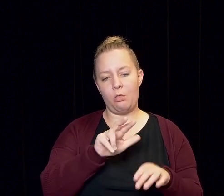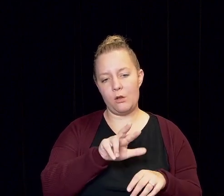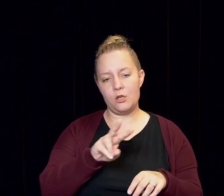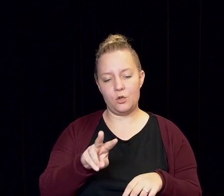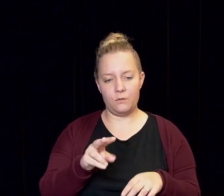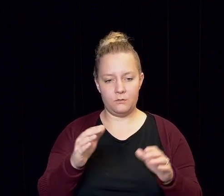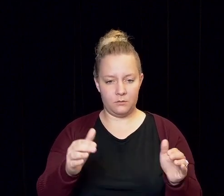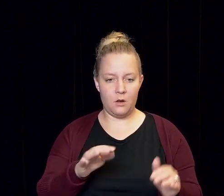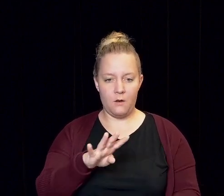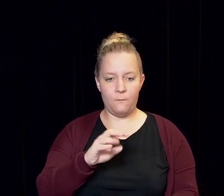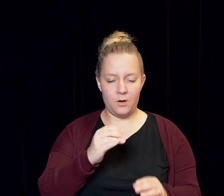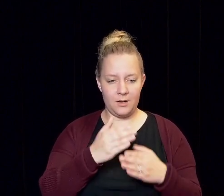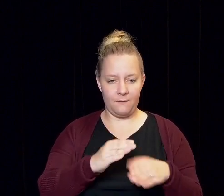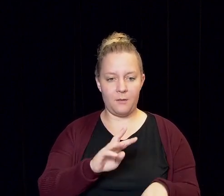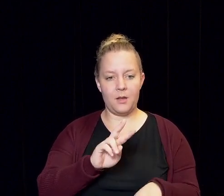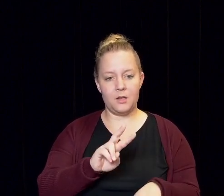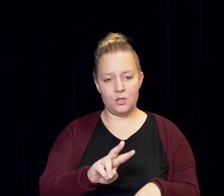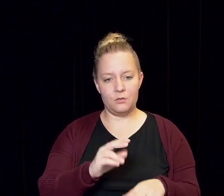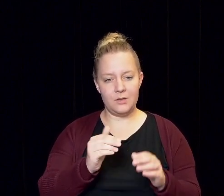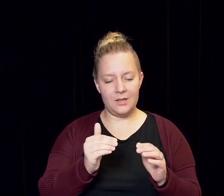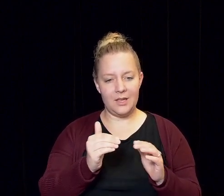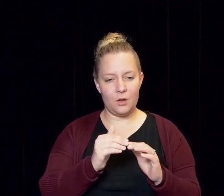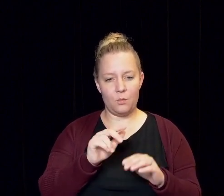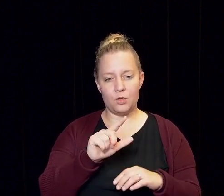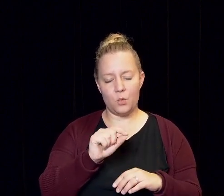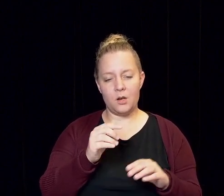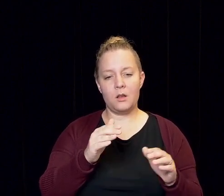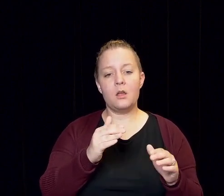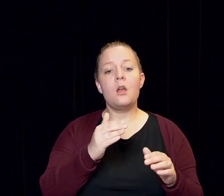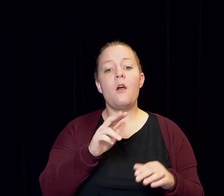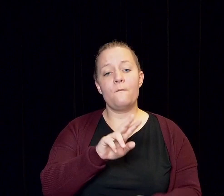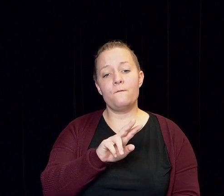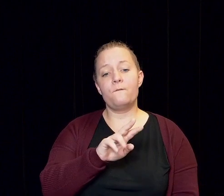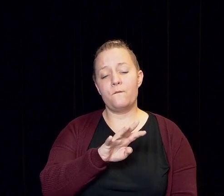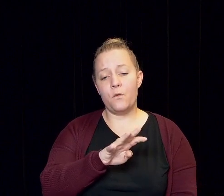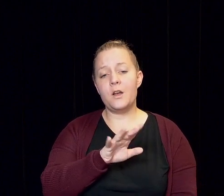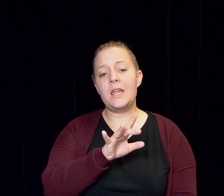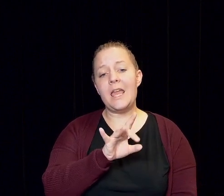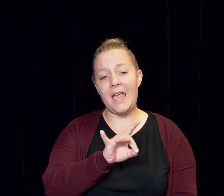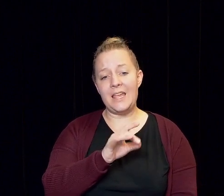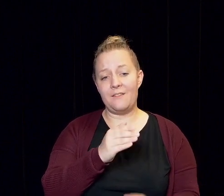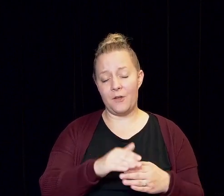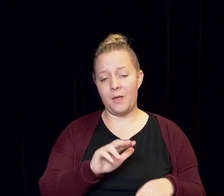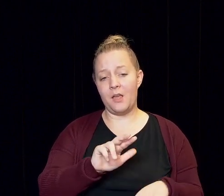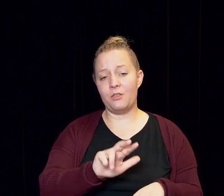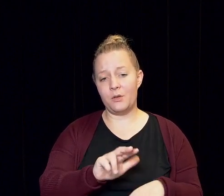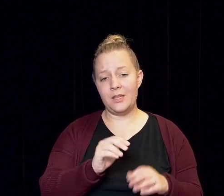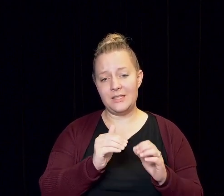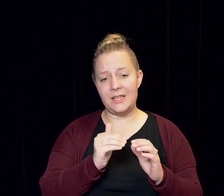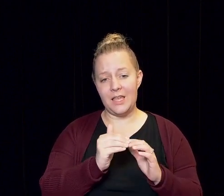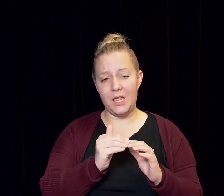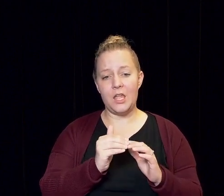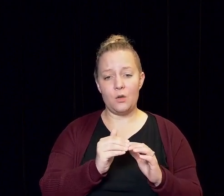40 divided by 2 is 20 and 48 divided by 3 is 16. So, it does not consistently give me a unit rate